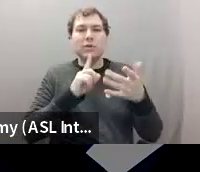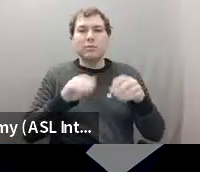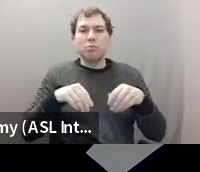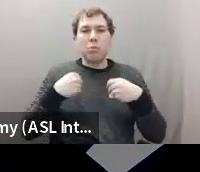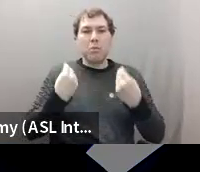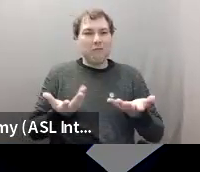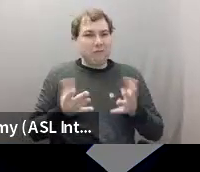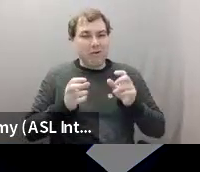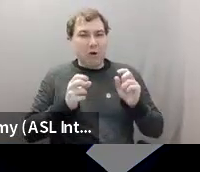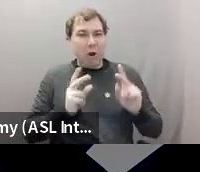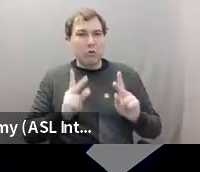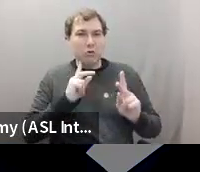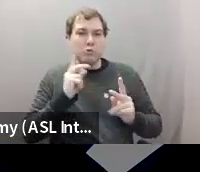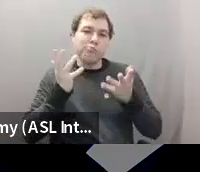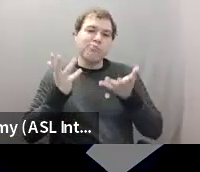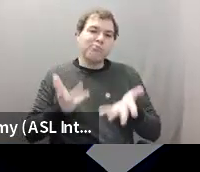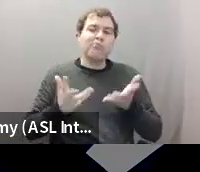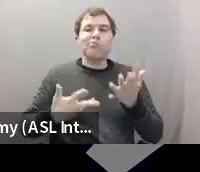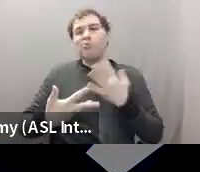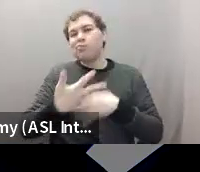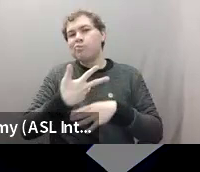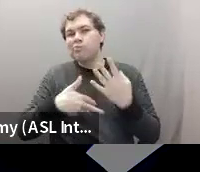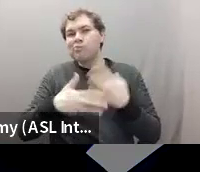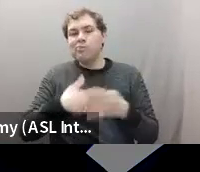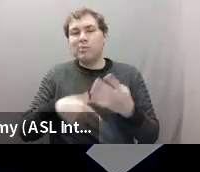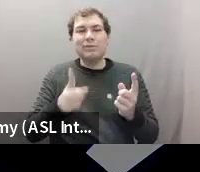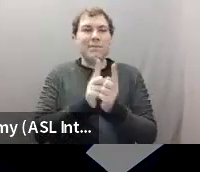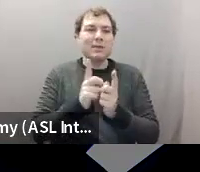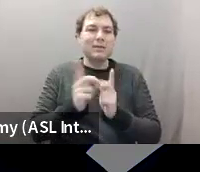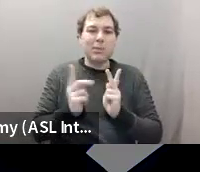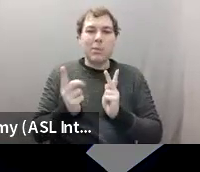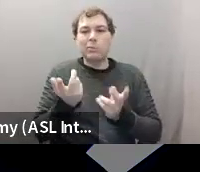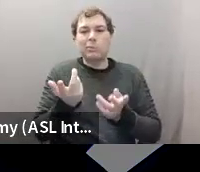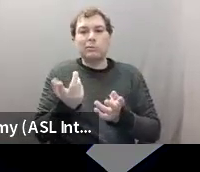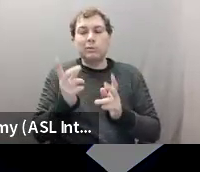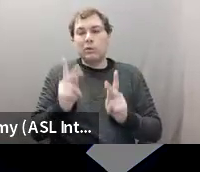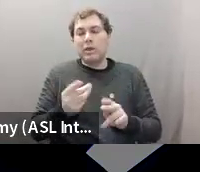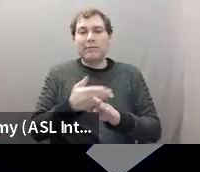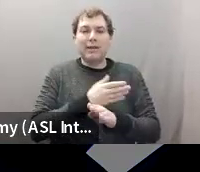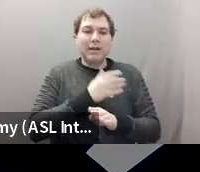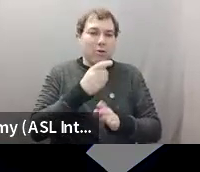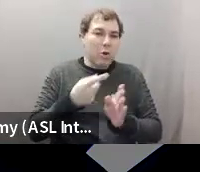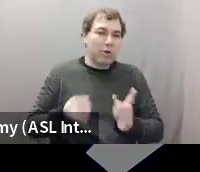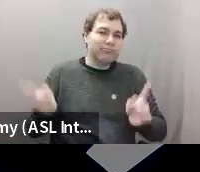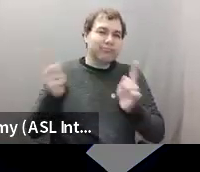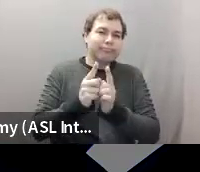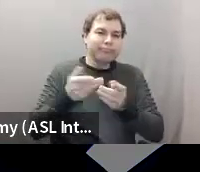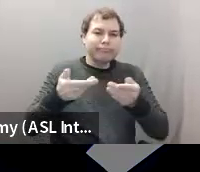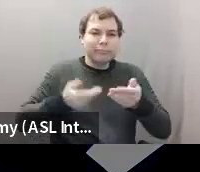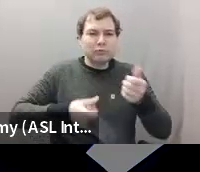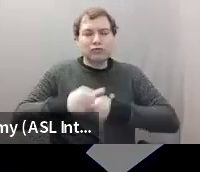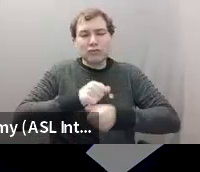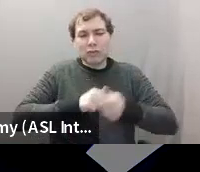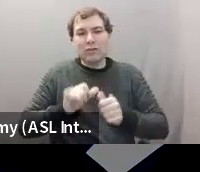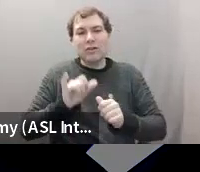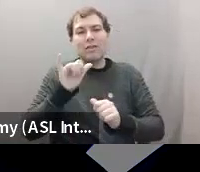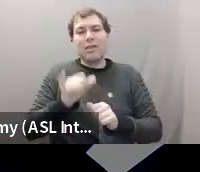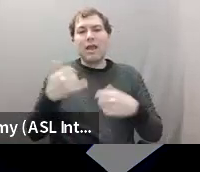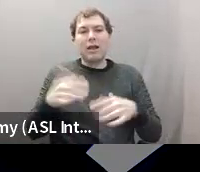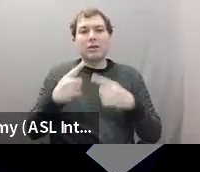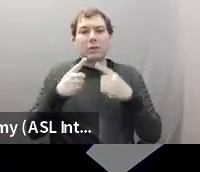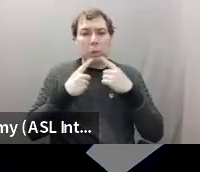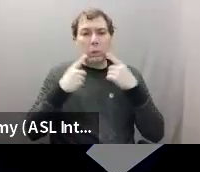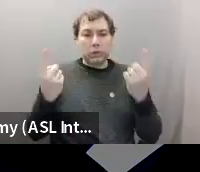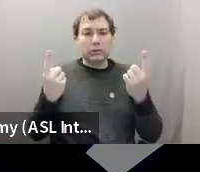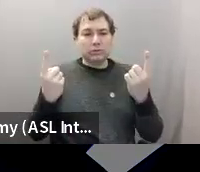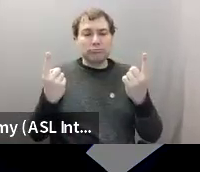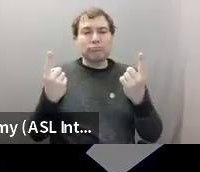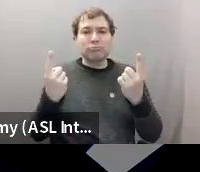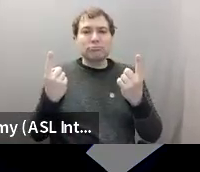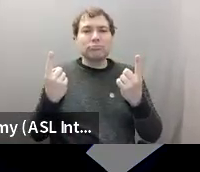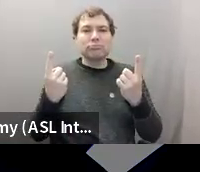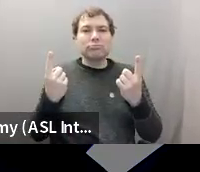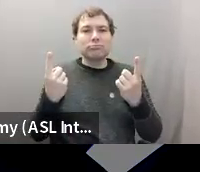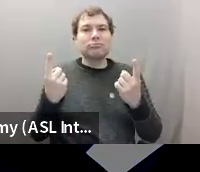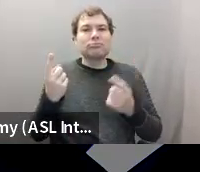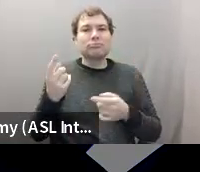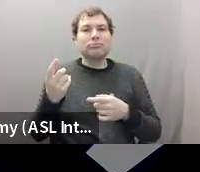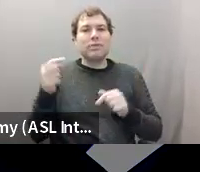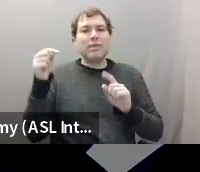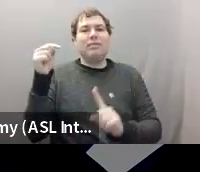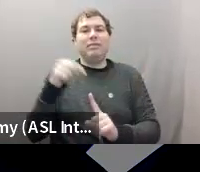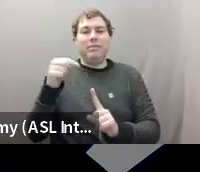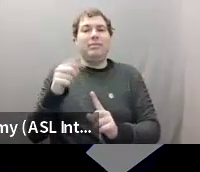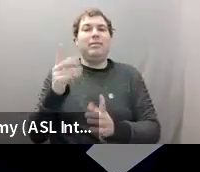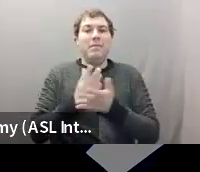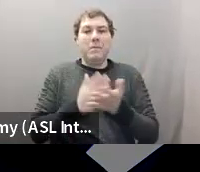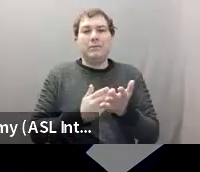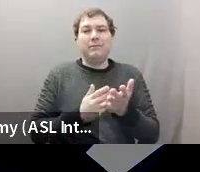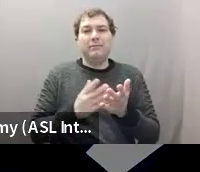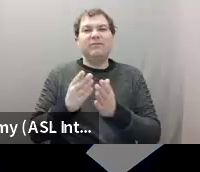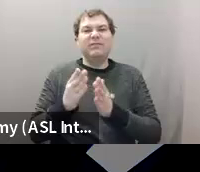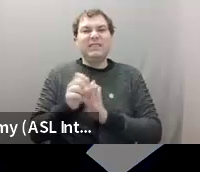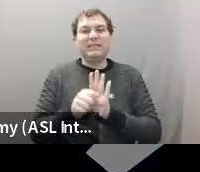garrick scott: just sit and mingle and and meet someone that they didn't know was there shake their hand, introduce themselves, and and we find that that is working a lot better for us in in this, in this part of the state that is working for us.